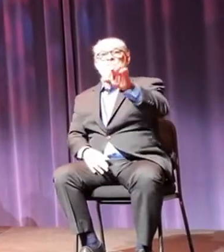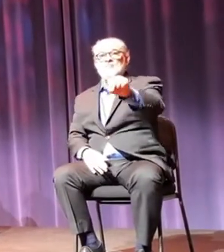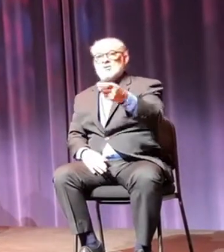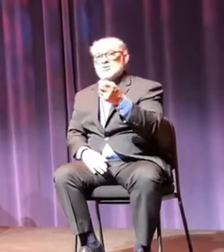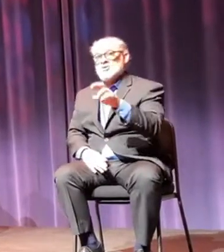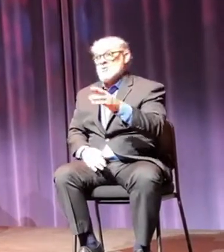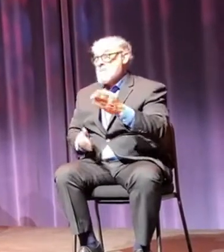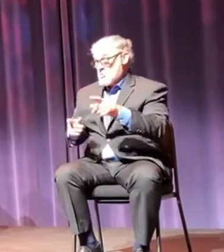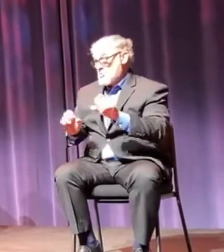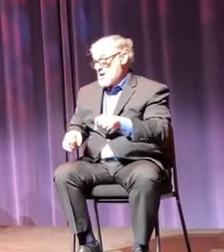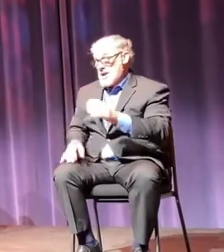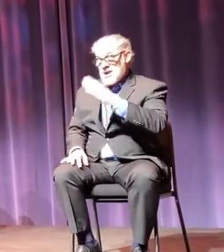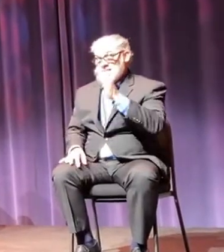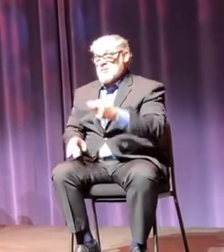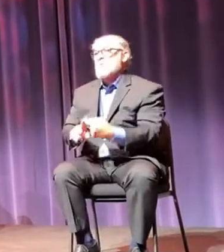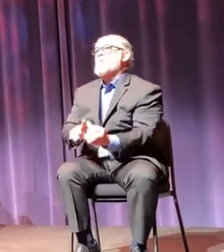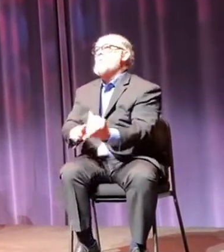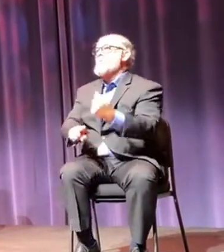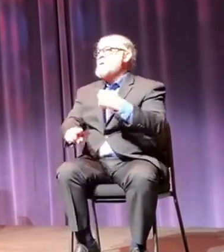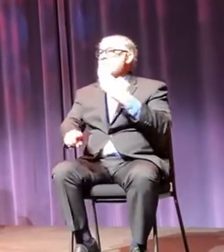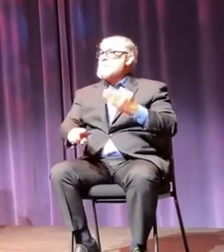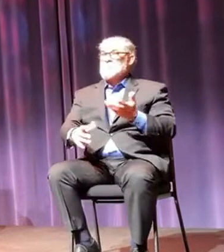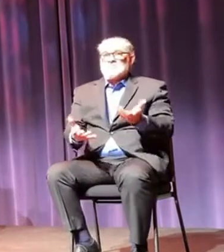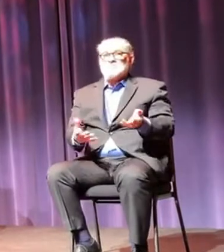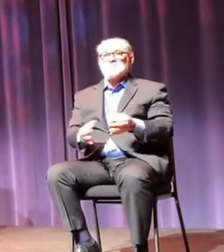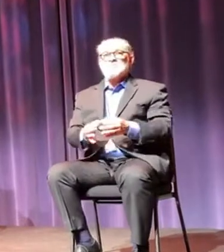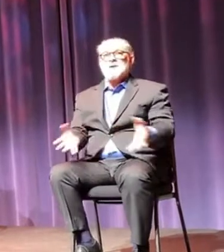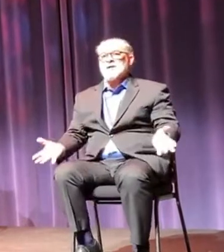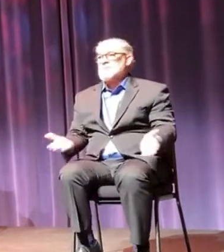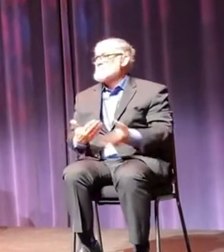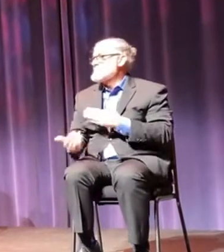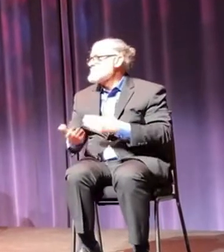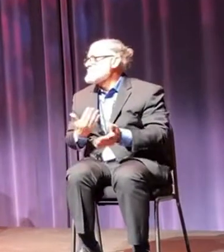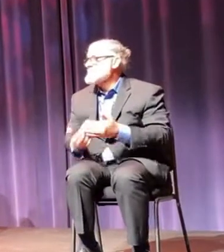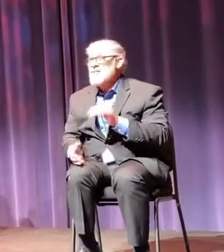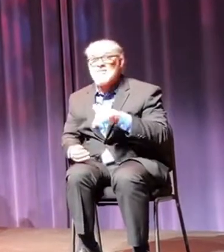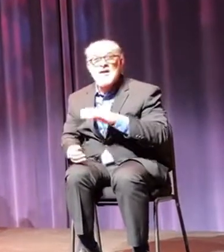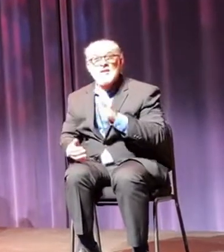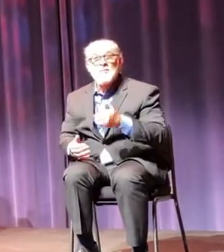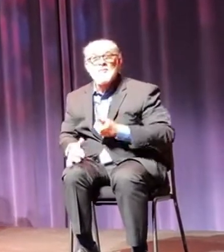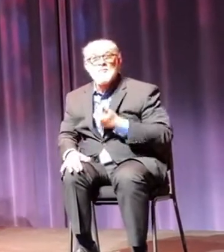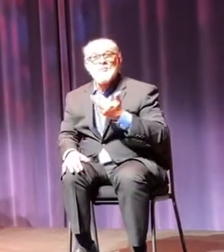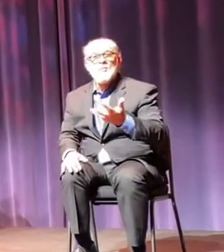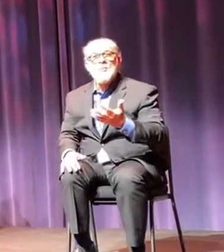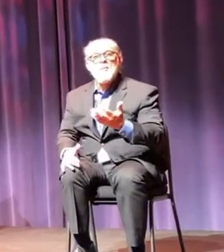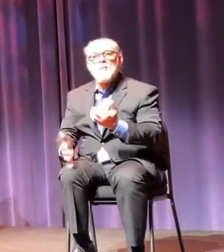Maybe I can never go back. Maybe it doesn't matter. The poem begs me to try.